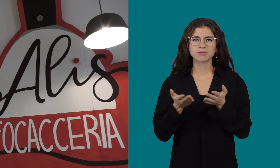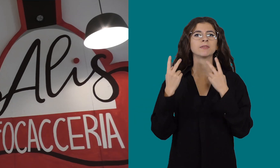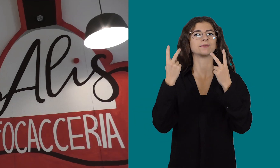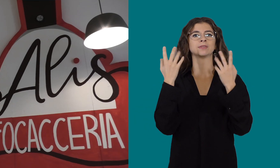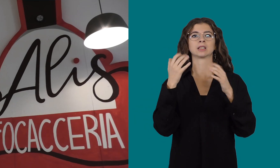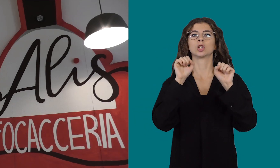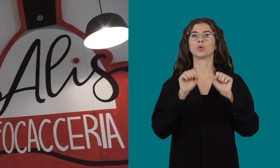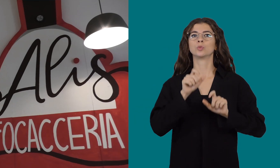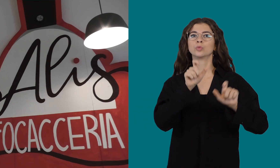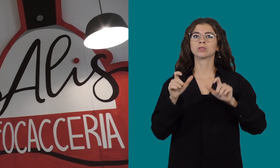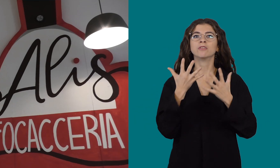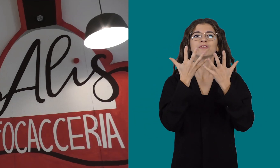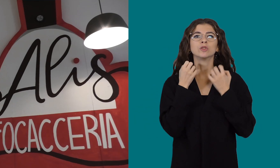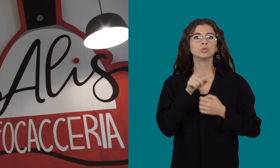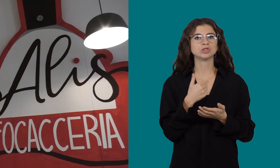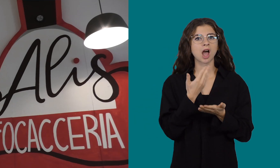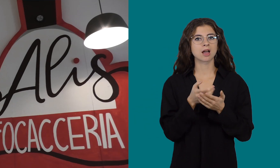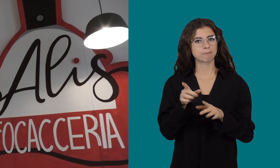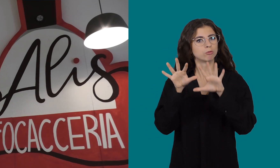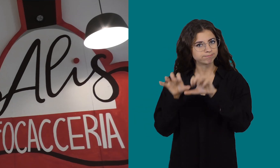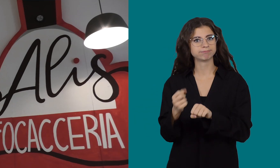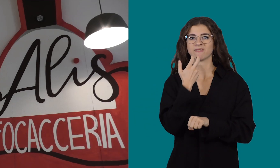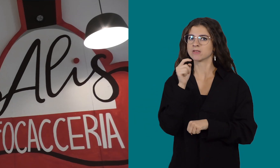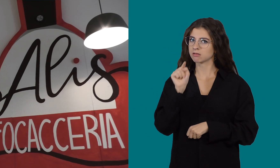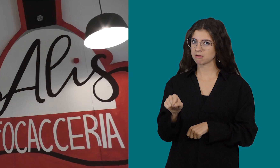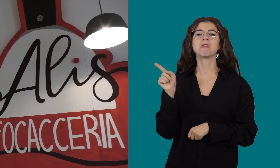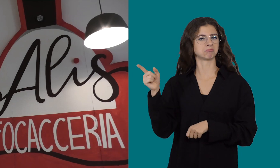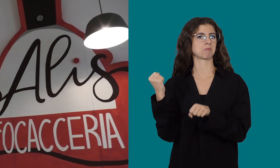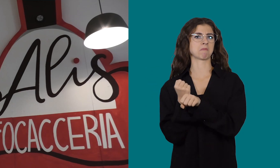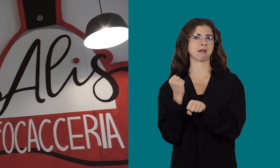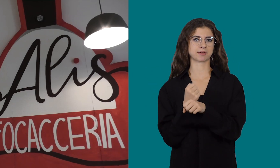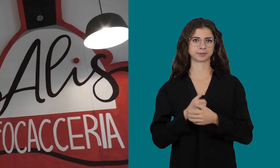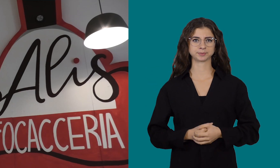the important thing is that the customer book the required service.